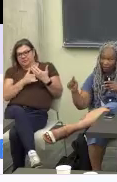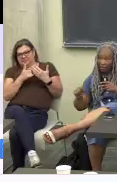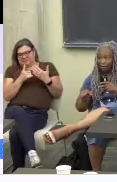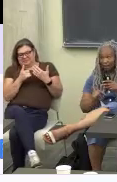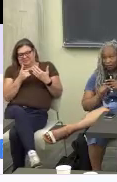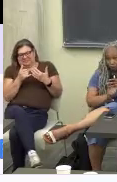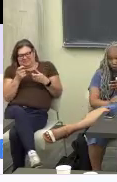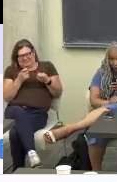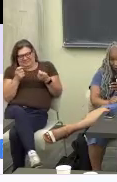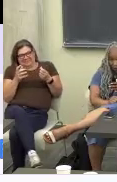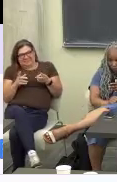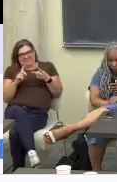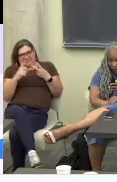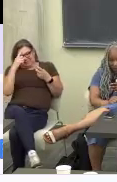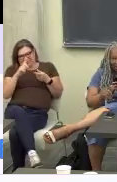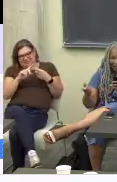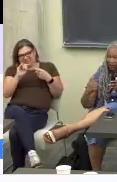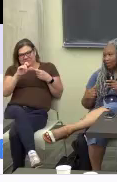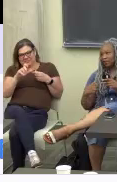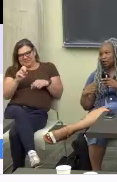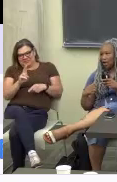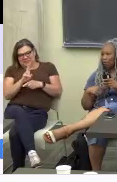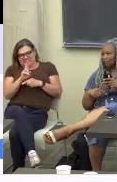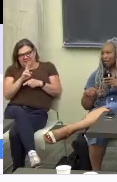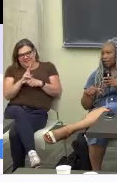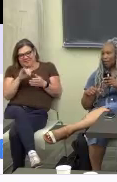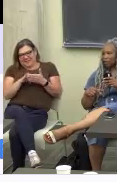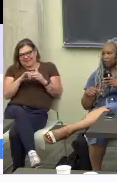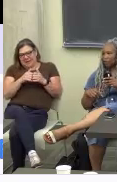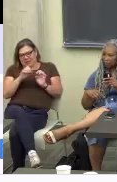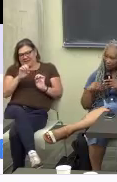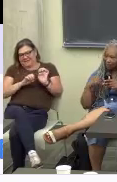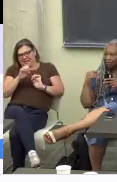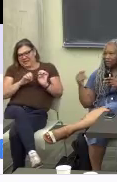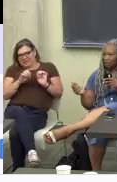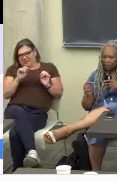you're thinking about the tools that you're using, these are how we're evaluating tools.